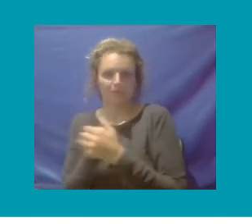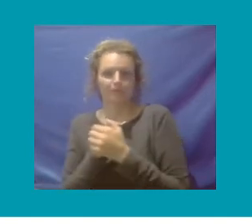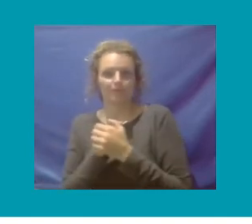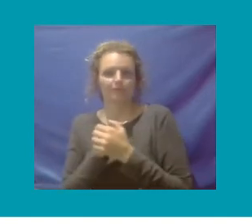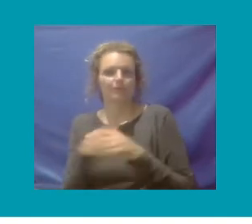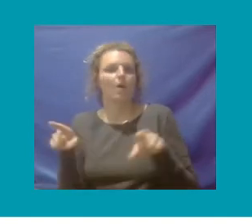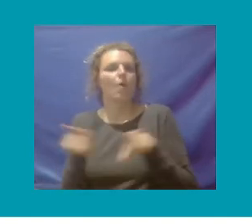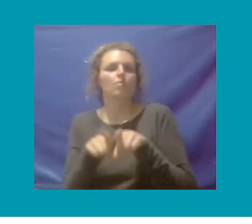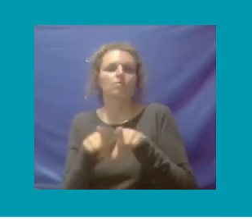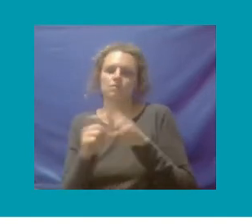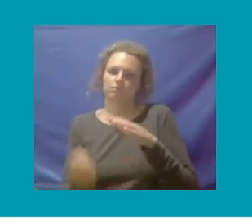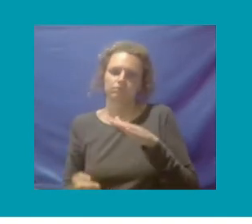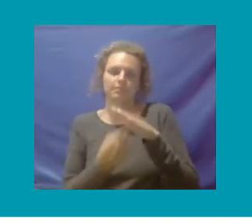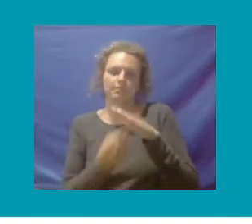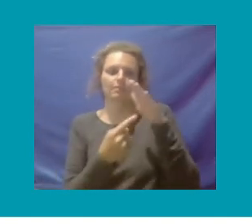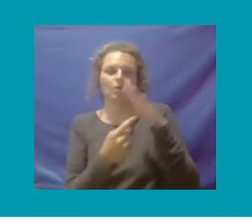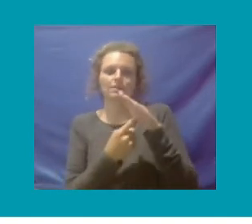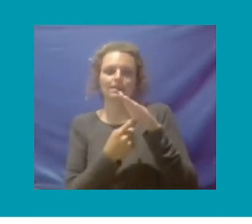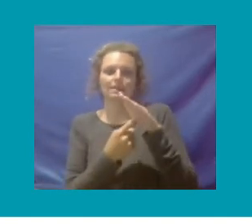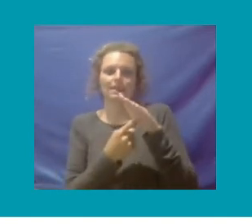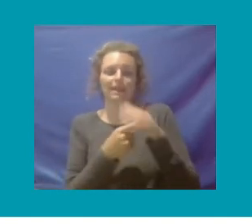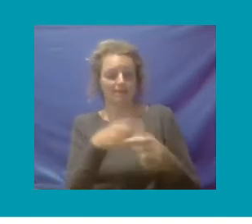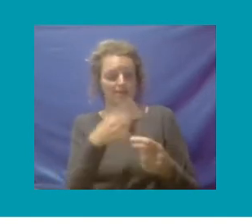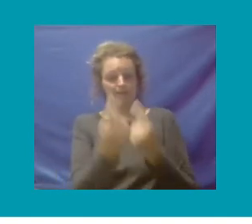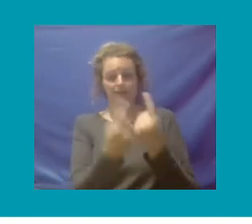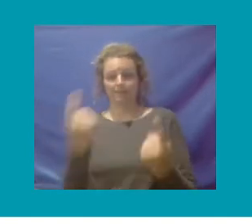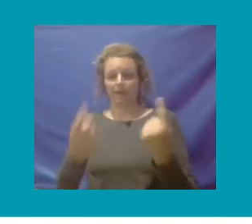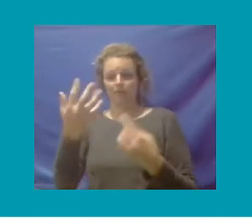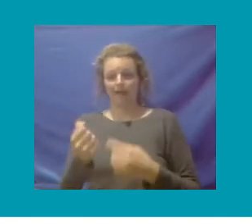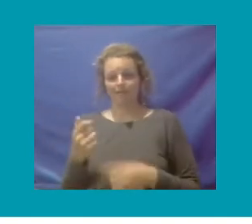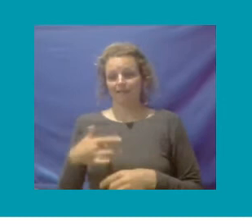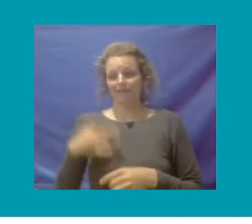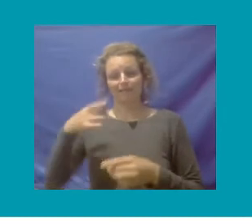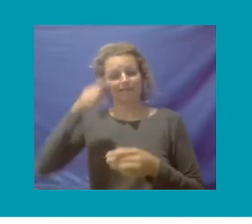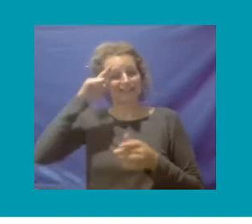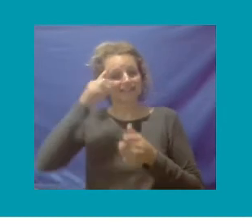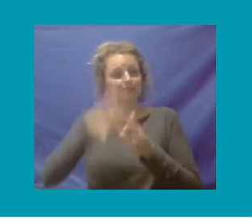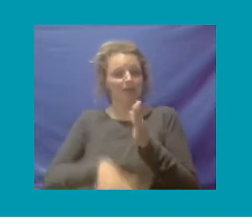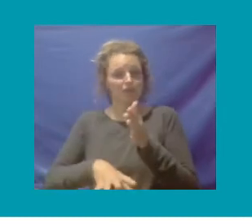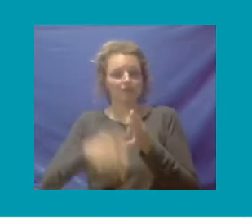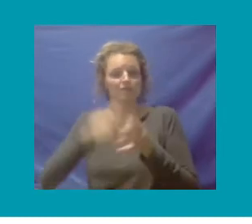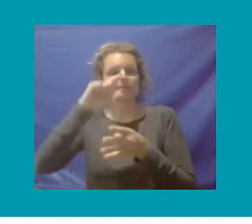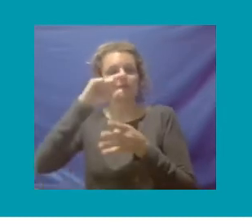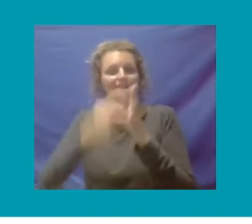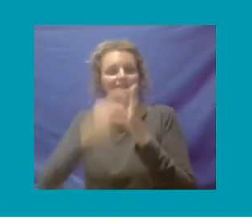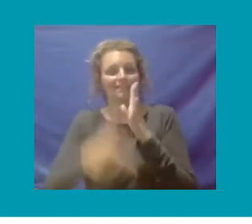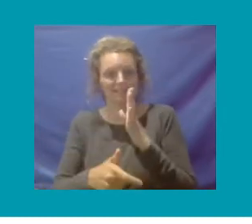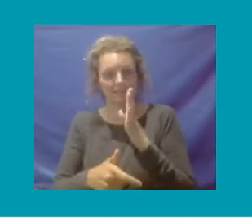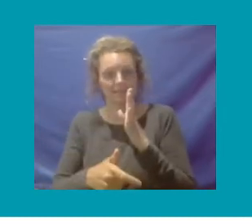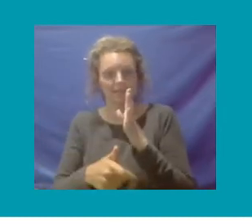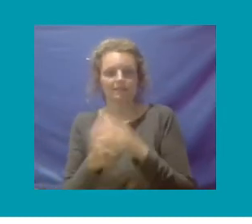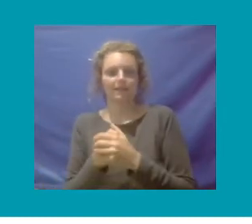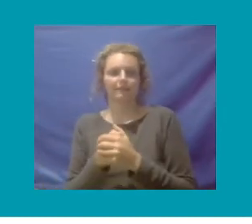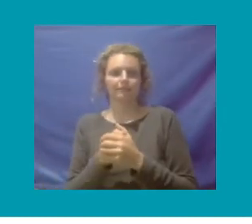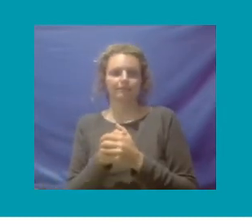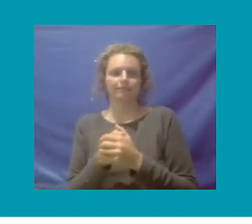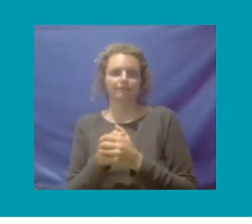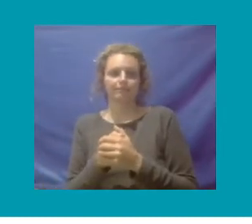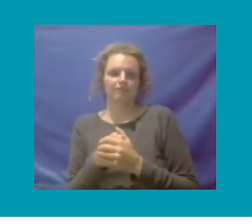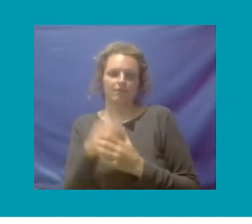they also have lived experience of disability. And there's an old saying that if you can't see it, you can't achieve it.